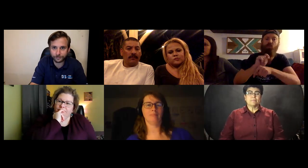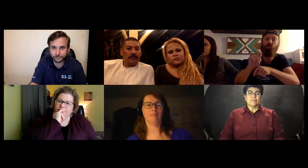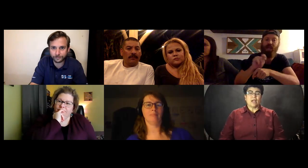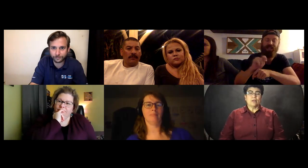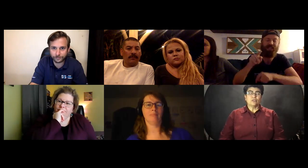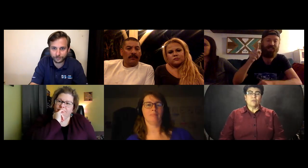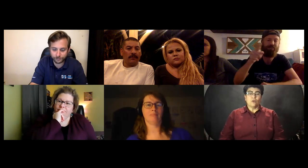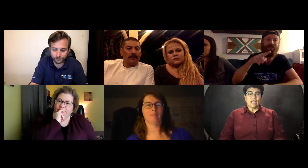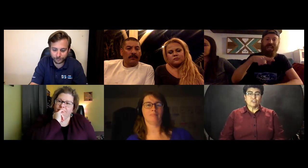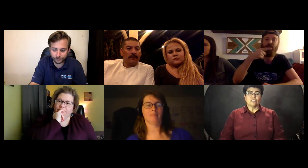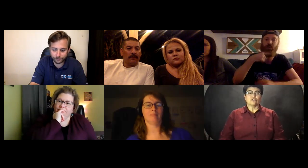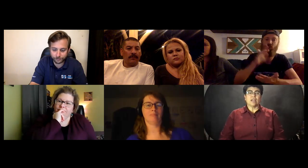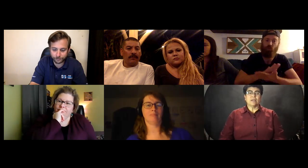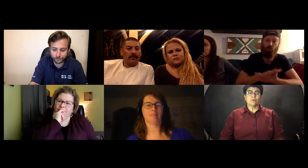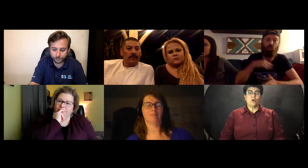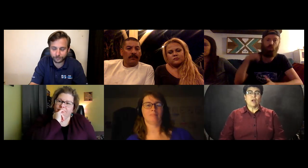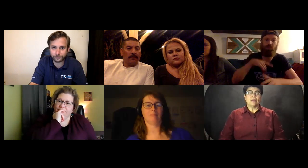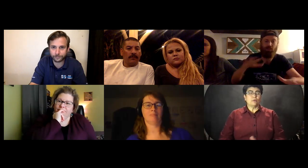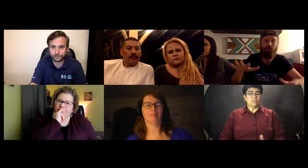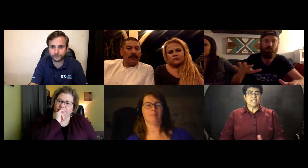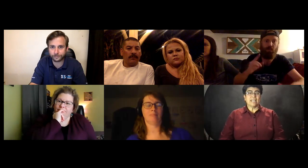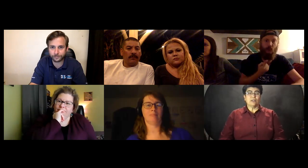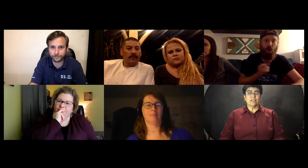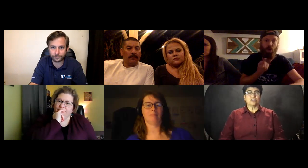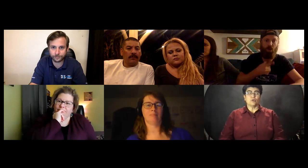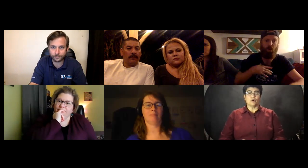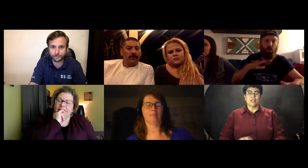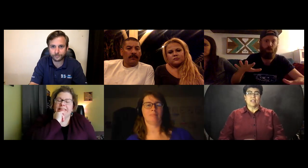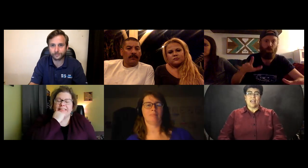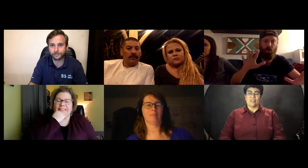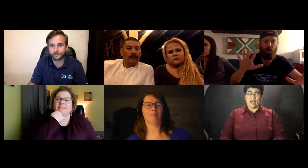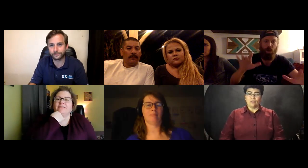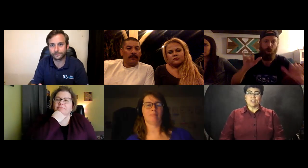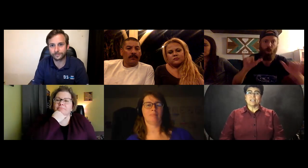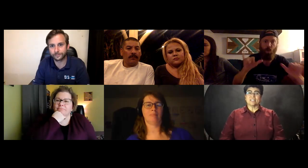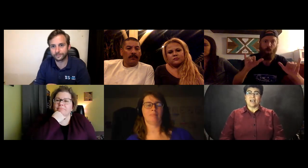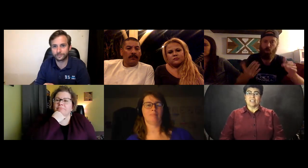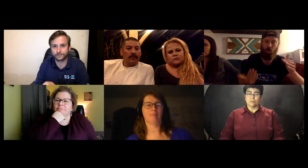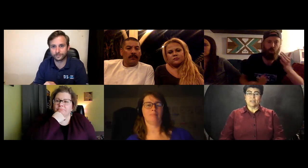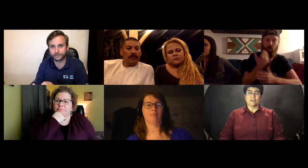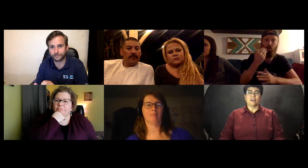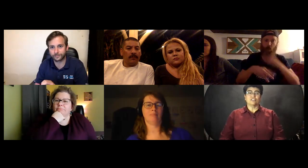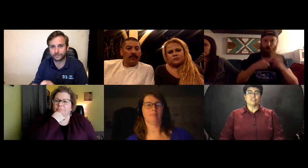i went to a vocational training program and it was in a hearing school